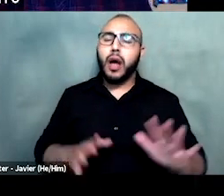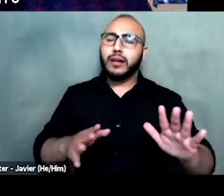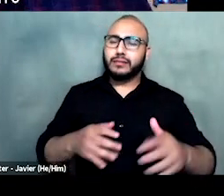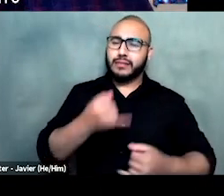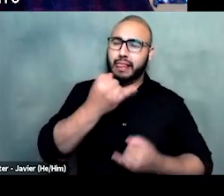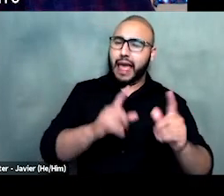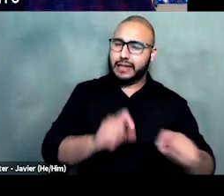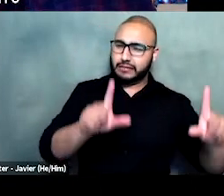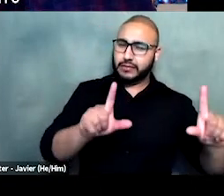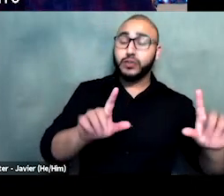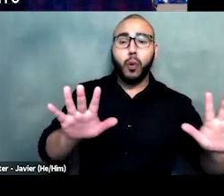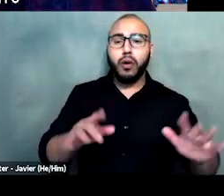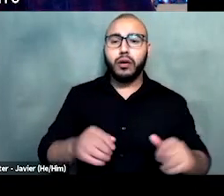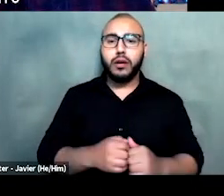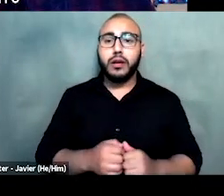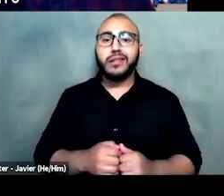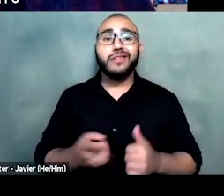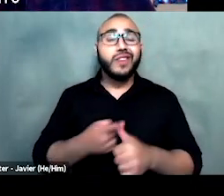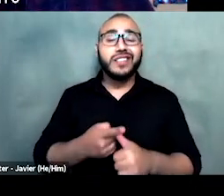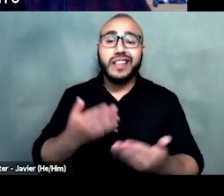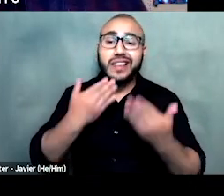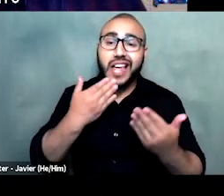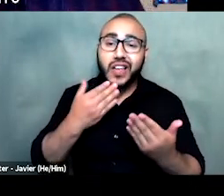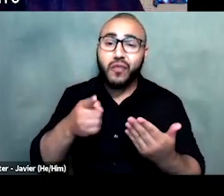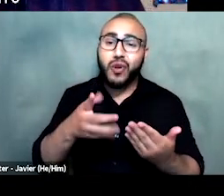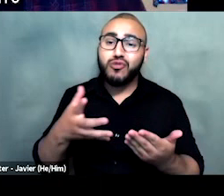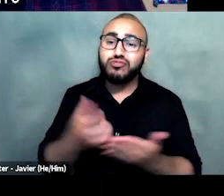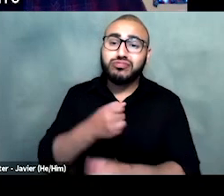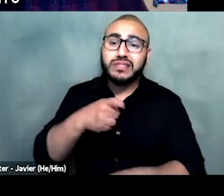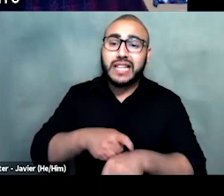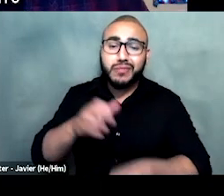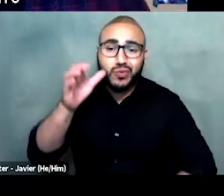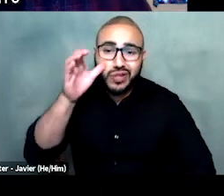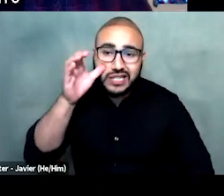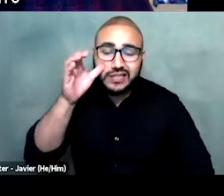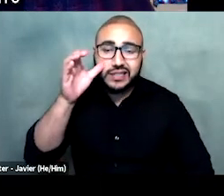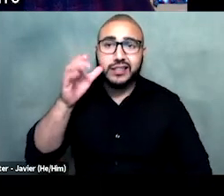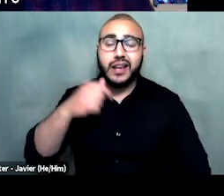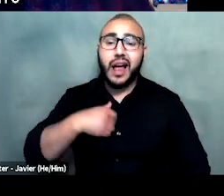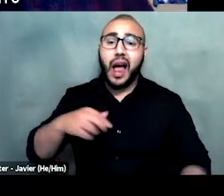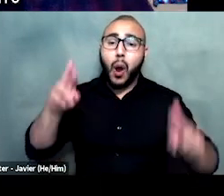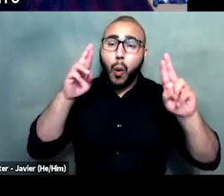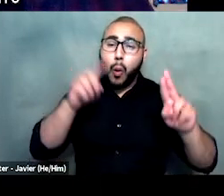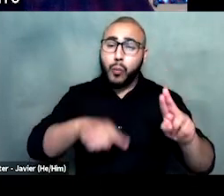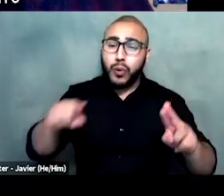And give you guys an opportunity to say a few things. But But let me just close with this. I'll close it off, and then we'll do some Q&A. First of all, thank you for taking the